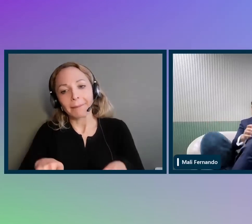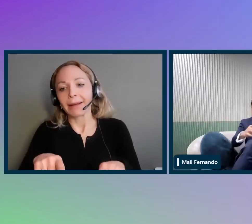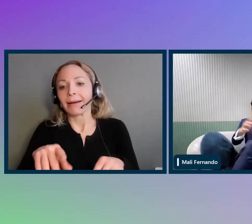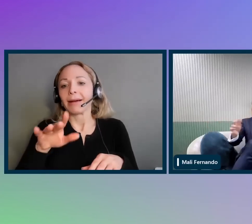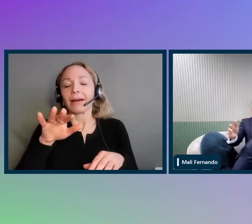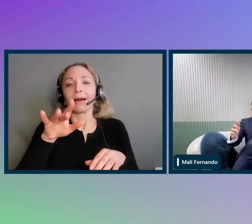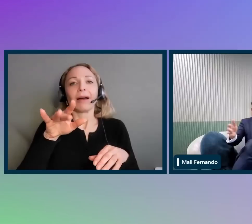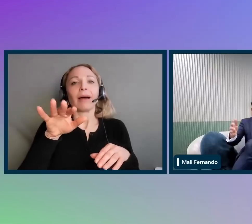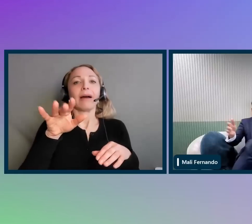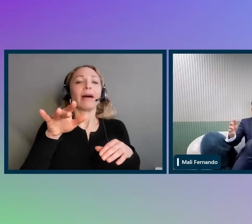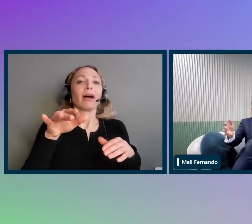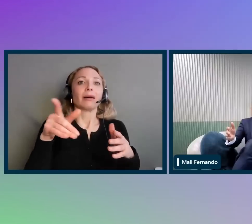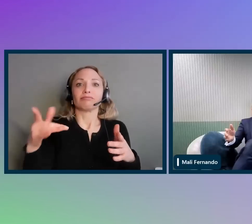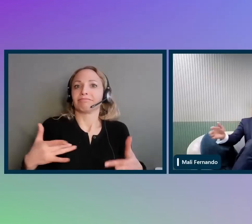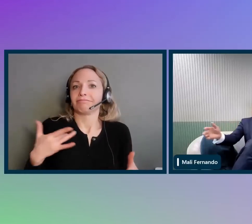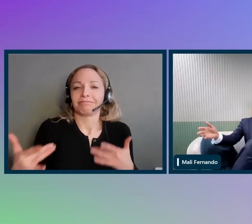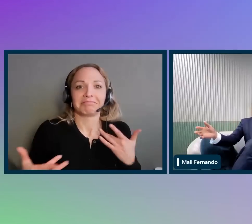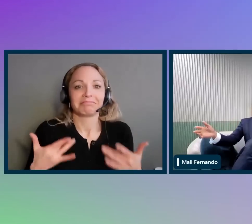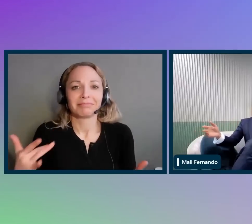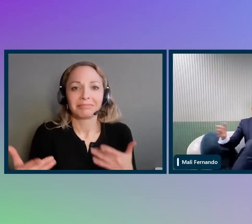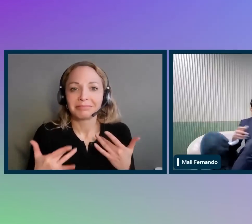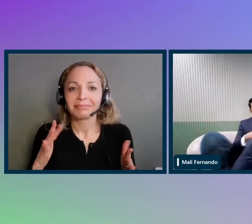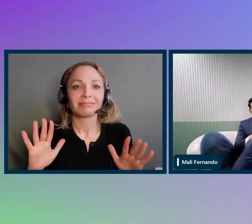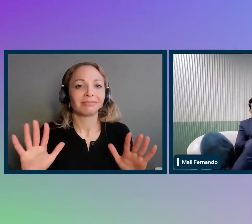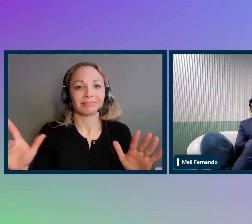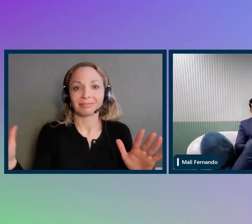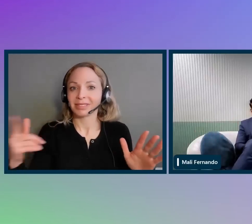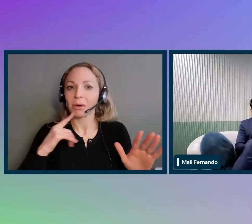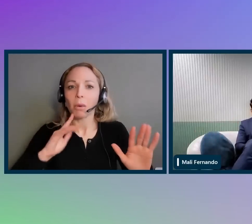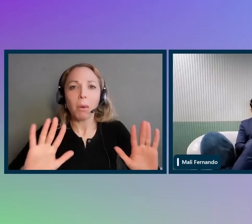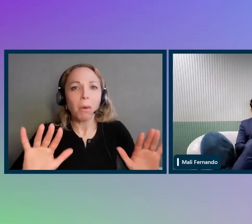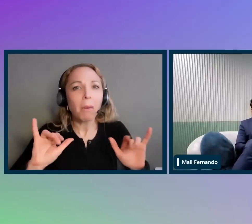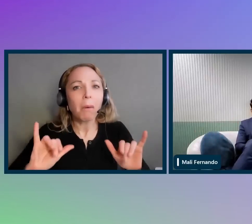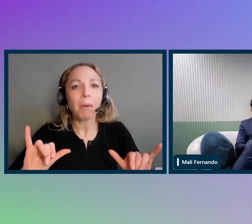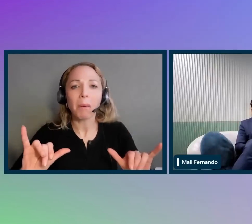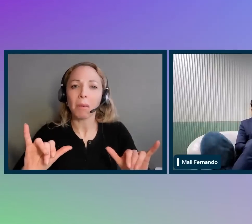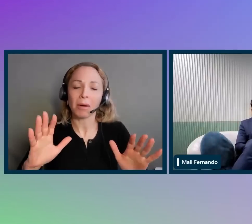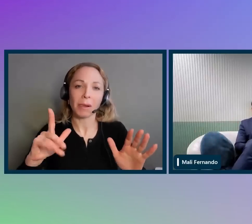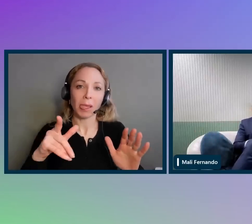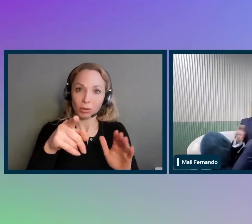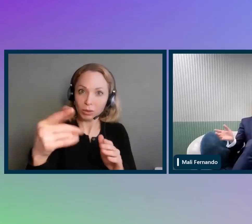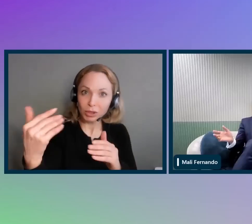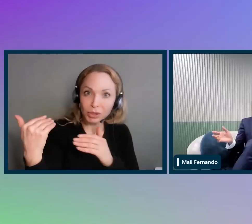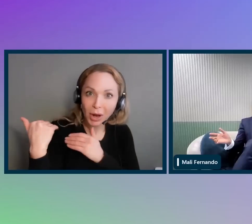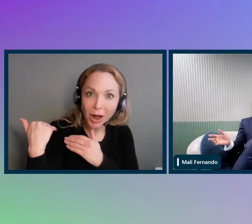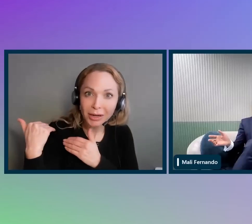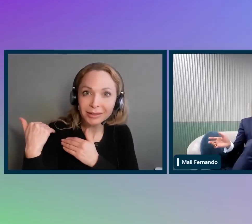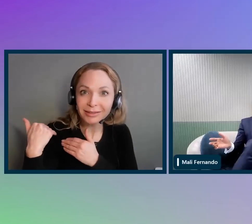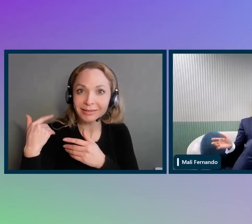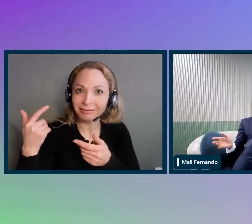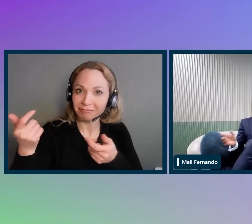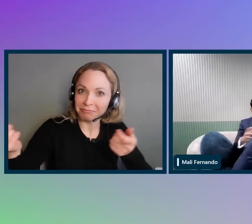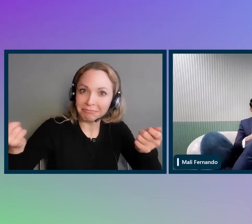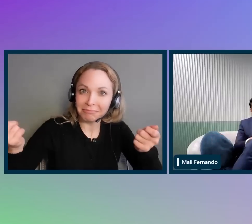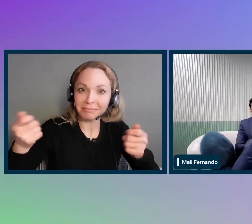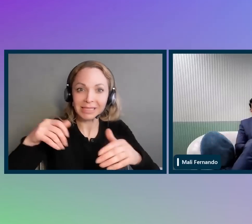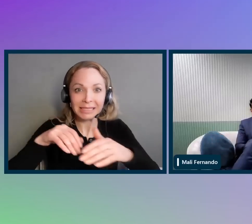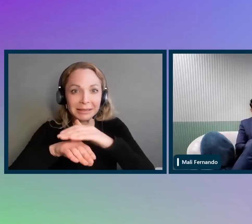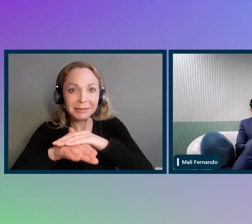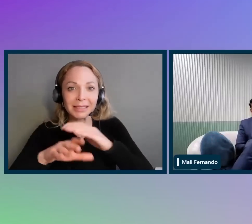And he's like, oh, so you're in charge of customer experience and accessibility at HSBC? And I wasn't entirely sure what he was gonna say.